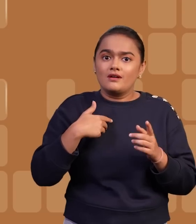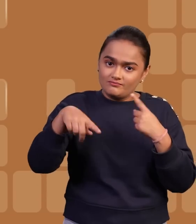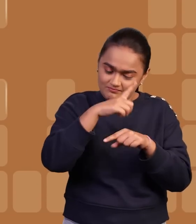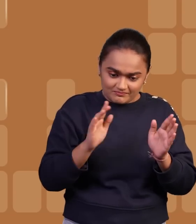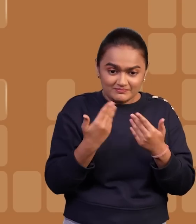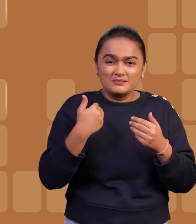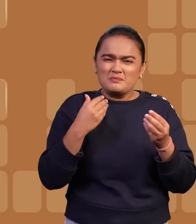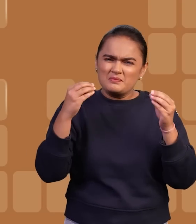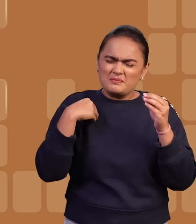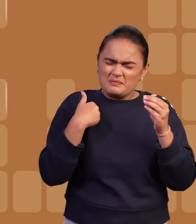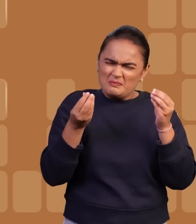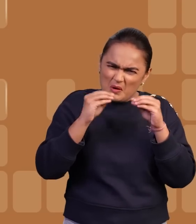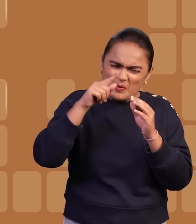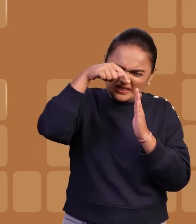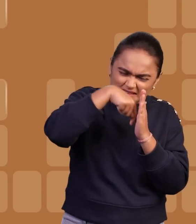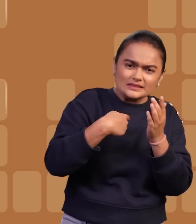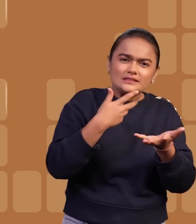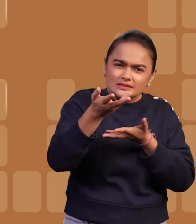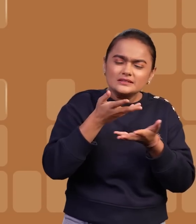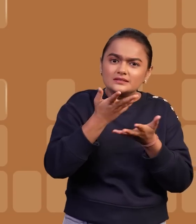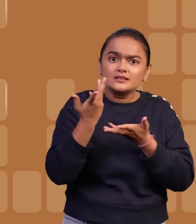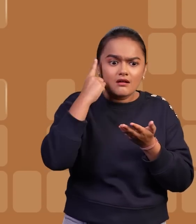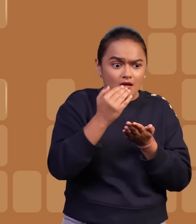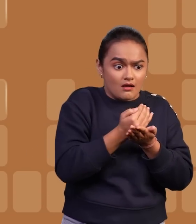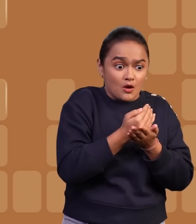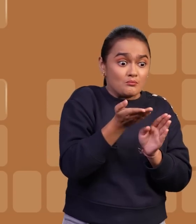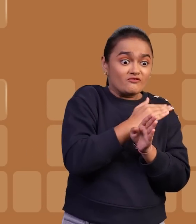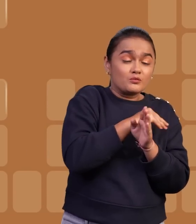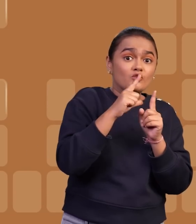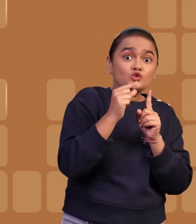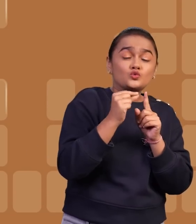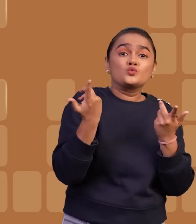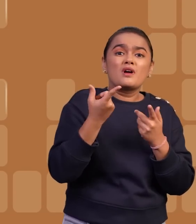So, let’s discuss some preventive measures and dental treatments.